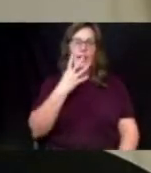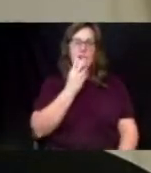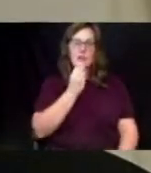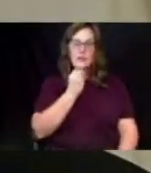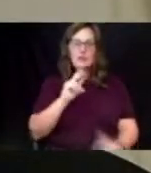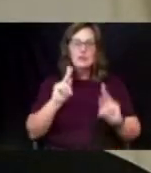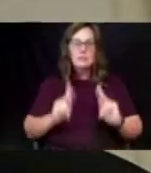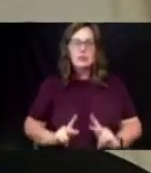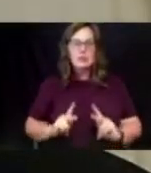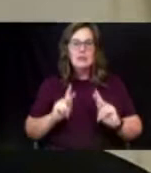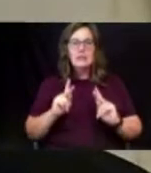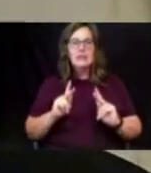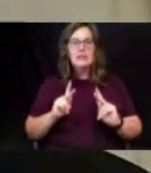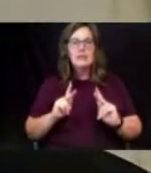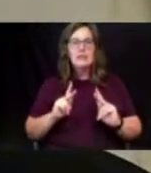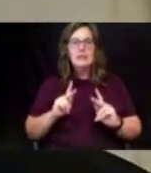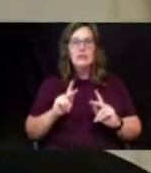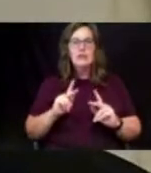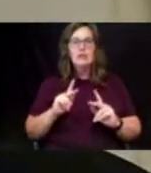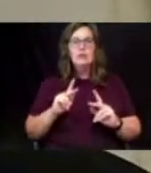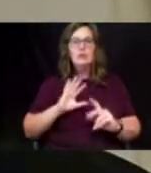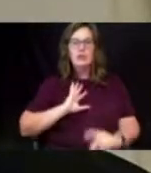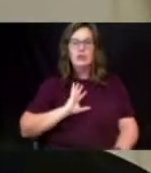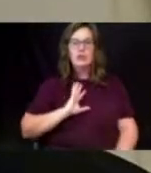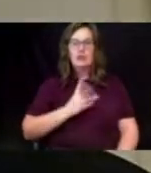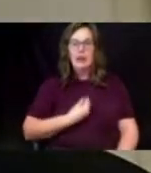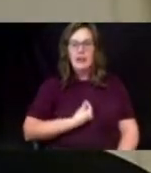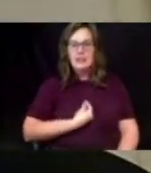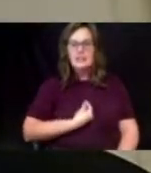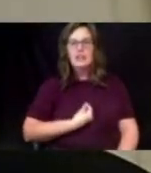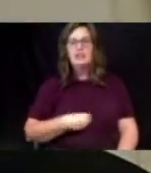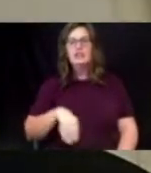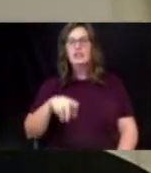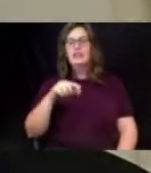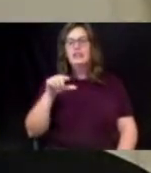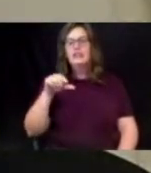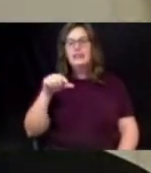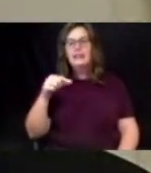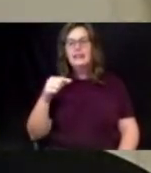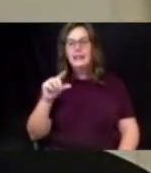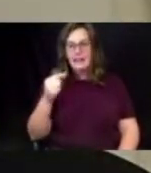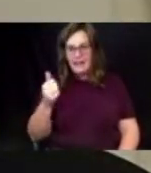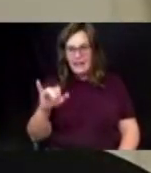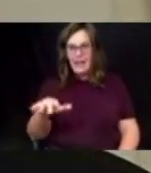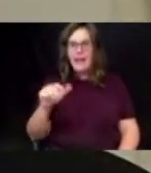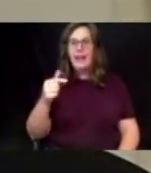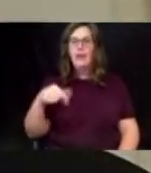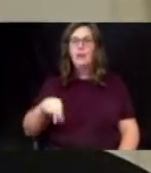who is transgender non-binary gay queer there's been a lot of different identities that